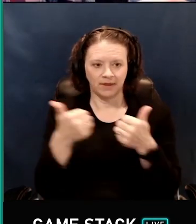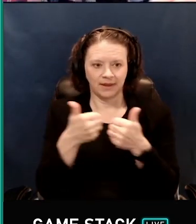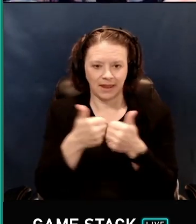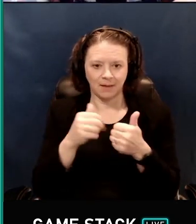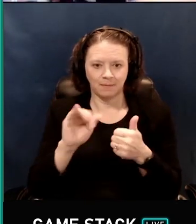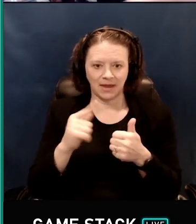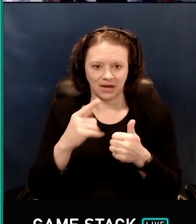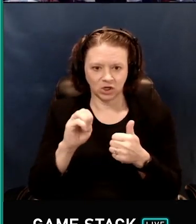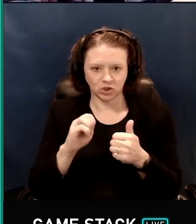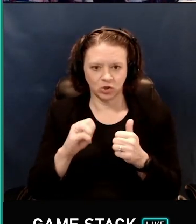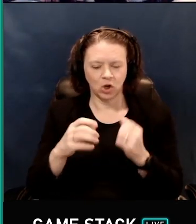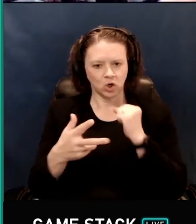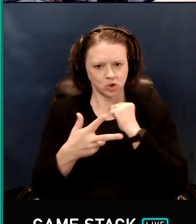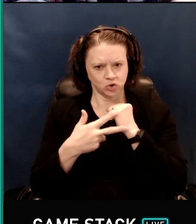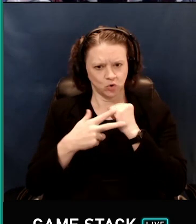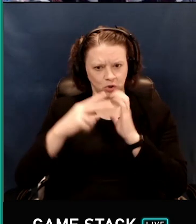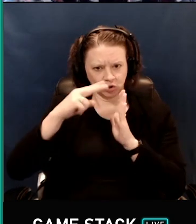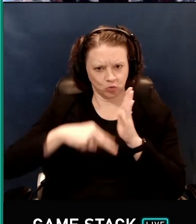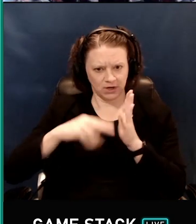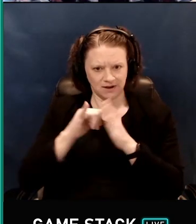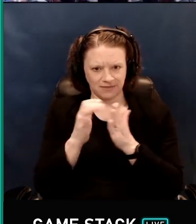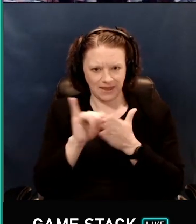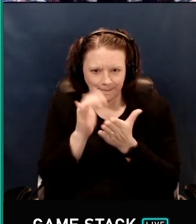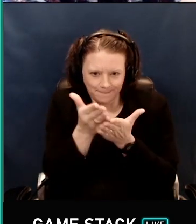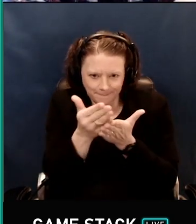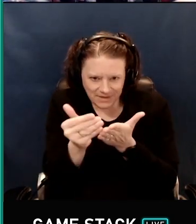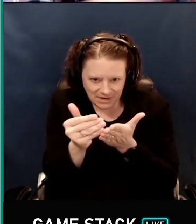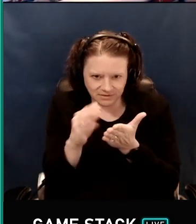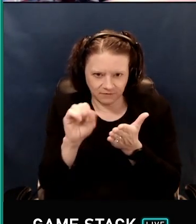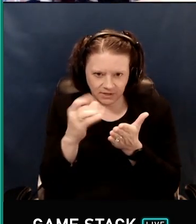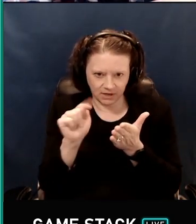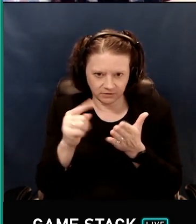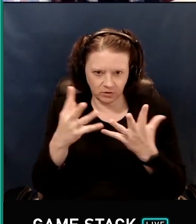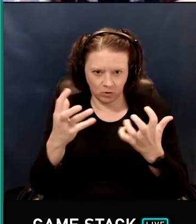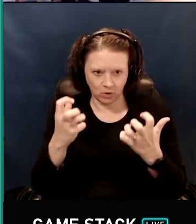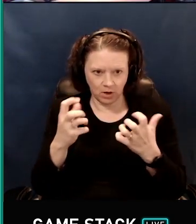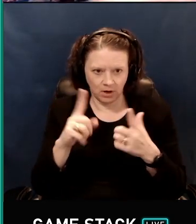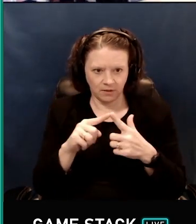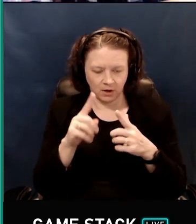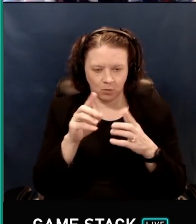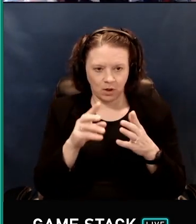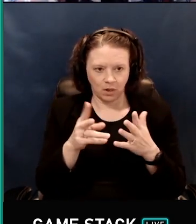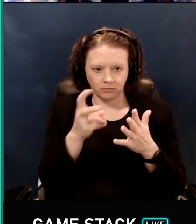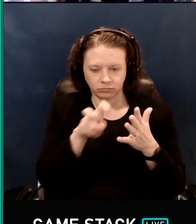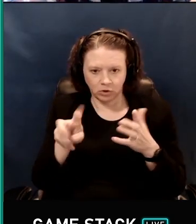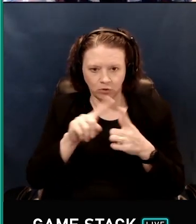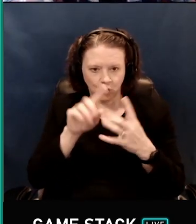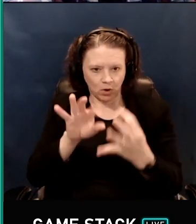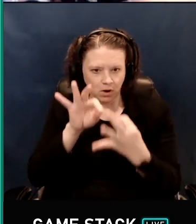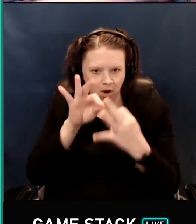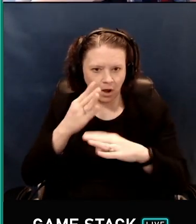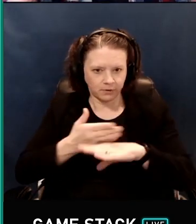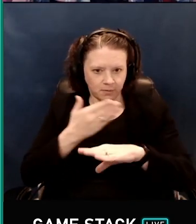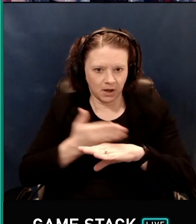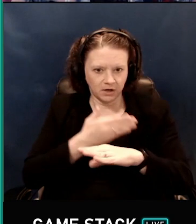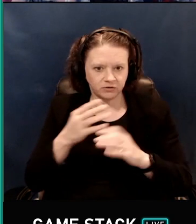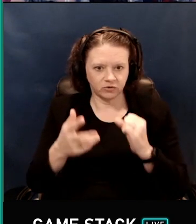or the piece of the asset that you want. That would go through an optimized growth stack, again, we'll talk about that a bit in a detailed slide, goes to system memory,